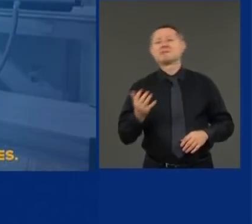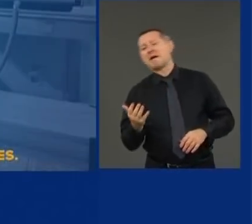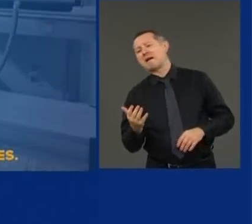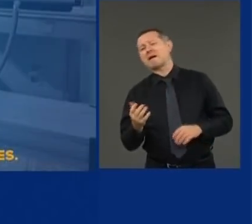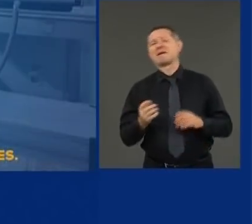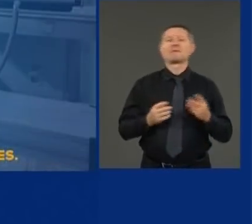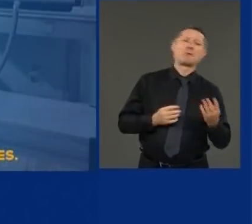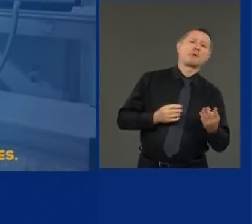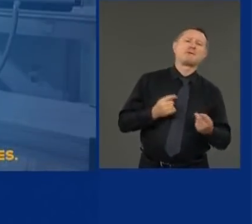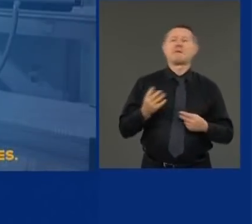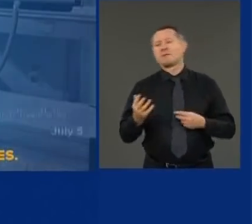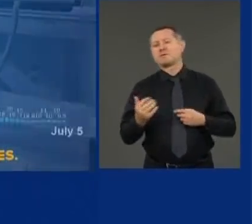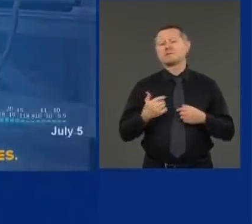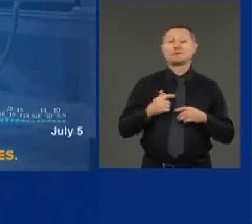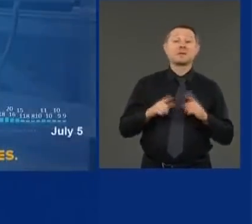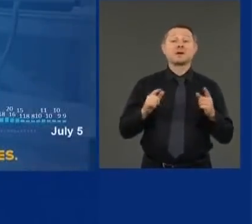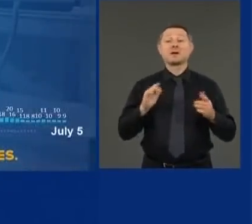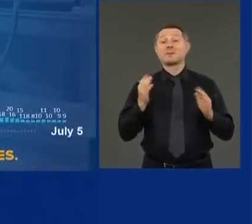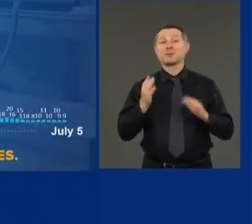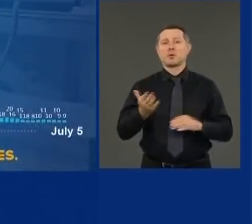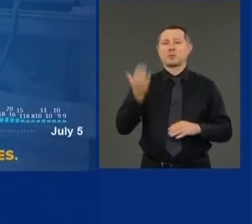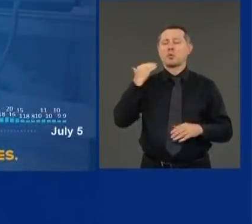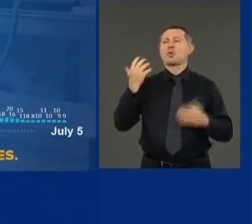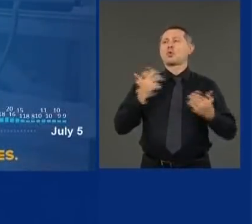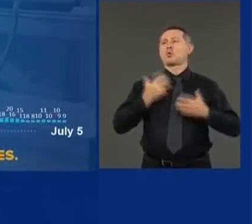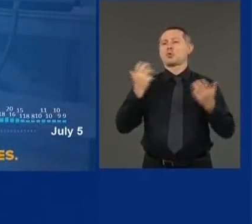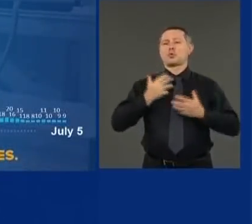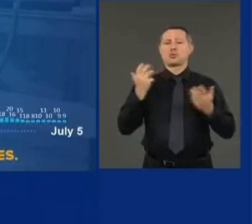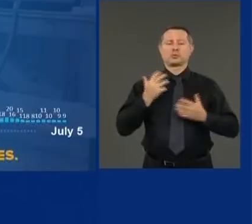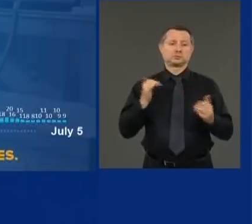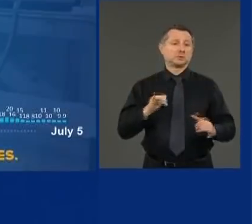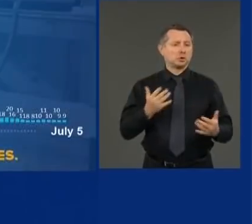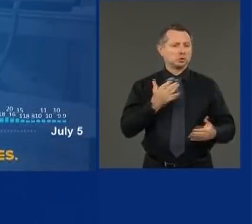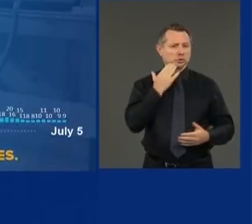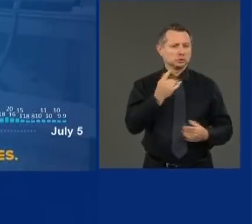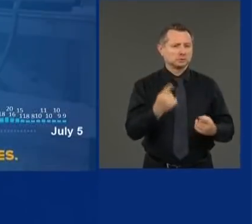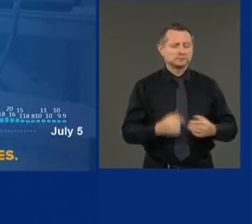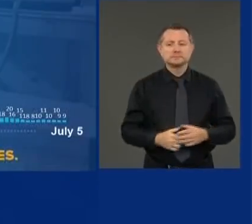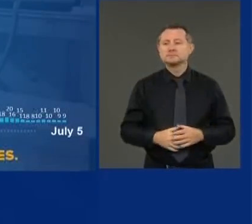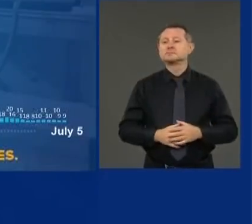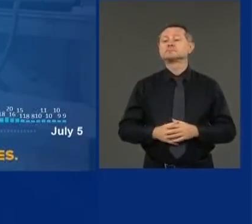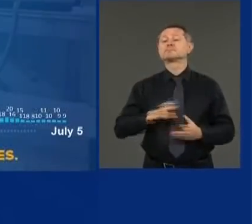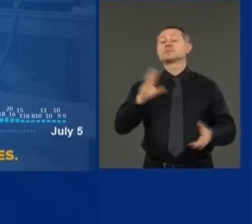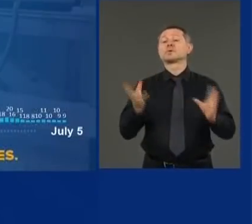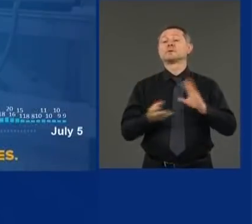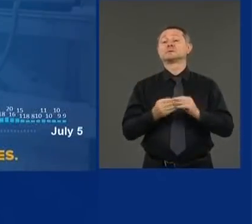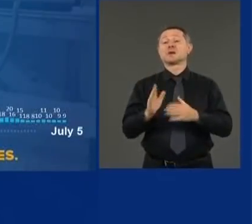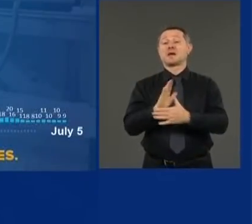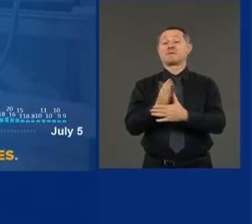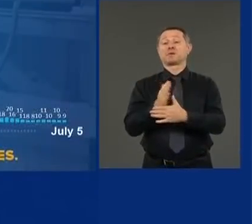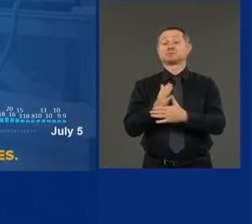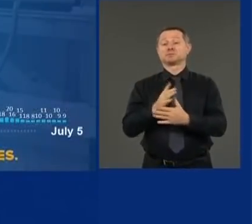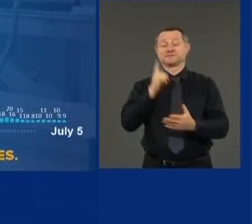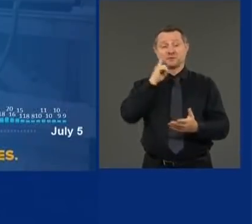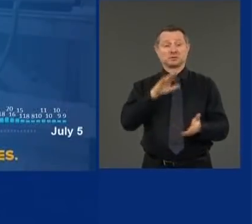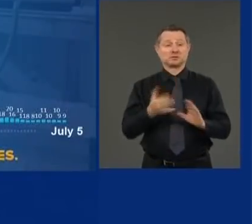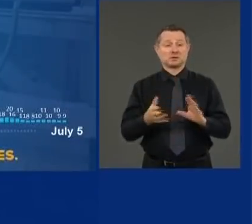SEE NINE. YOU DON'T WANT EIGHT, SEVEN, SIX, FIVE, FOUR, THREE, TWO, ONE, BUT THIS IS GREAT, GREAT